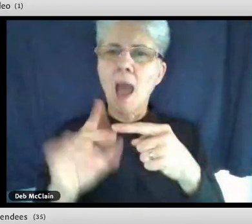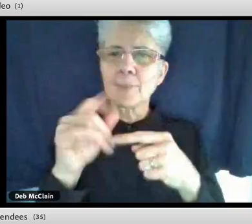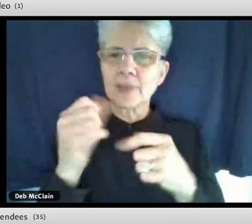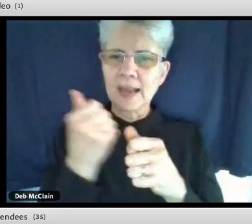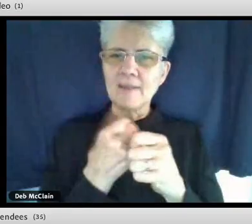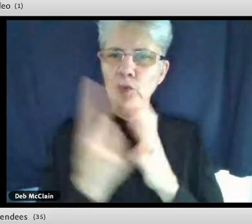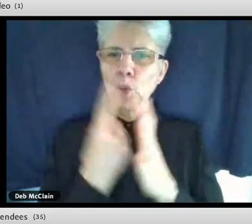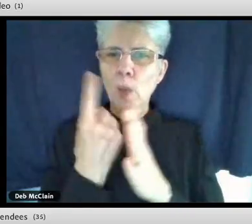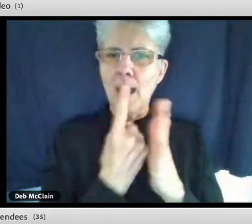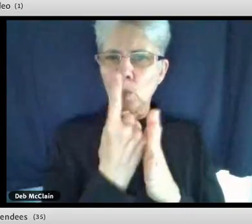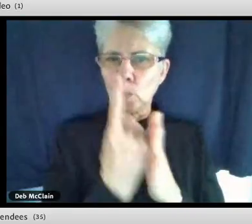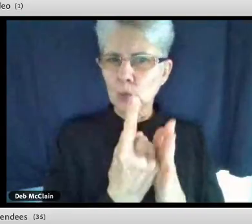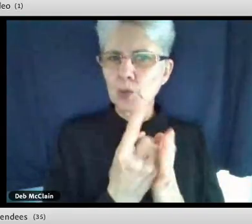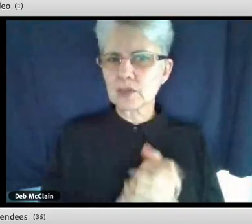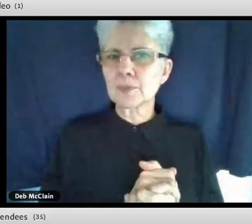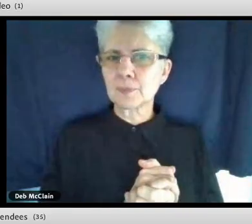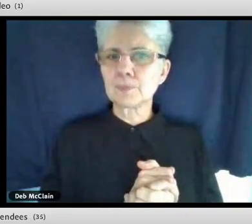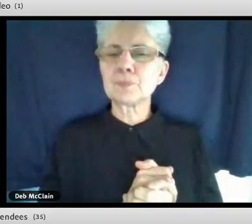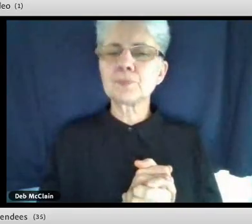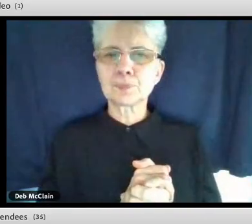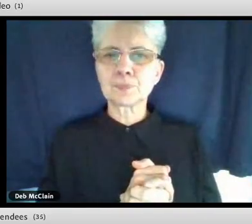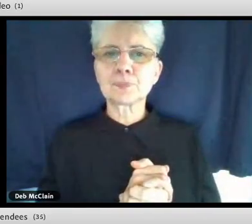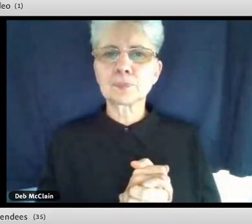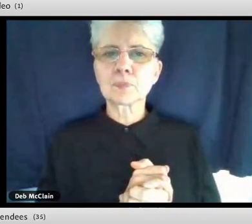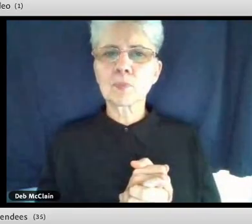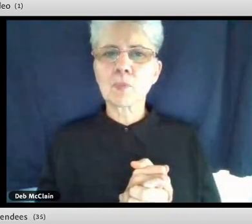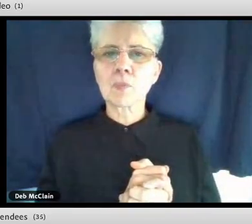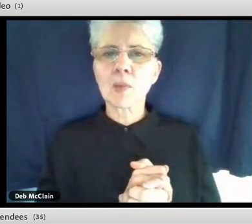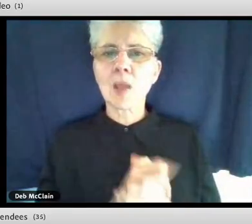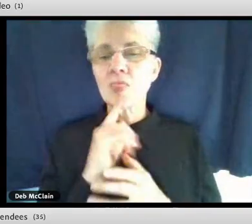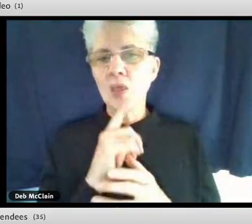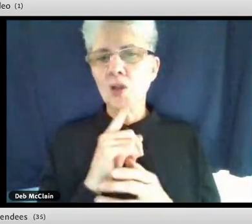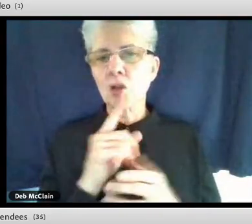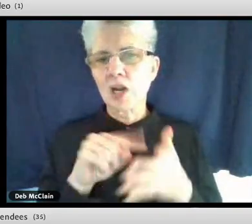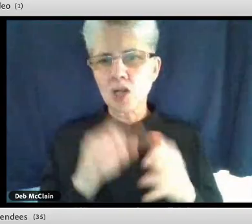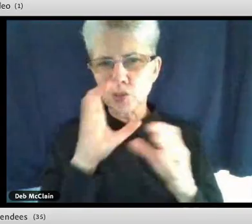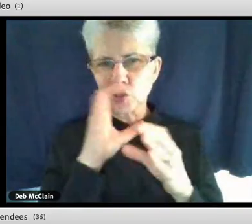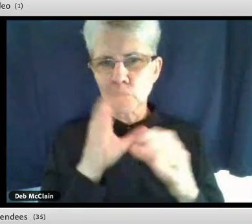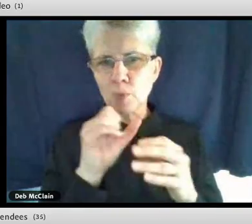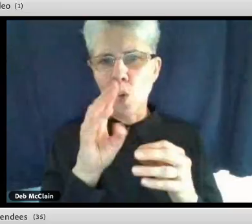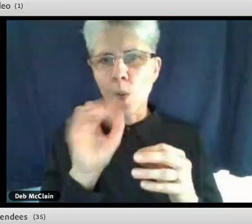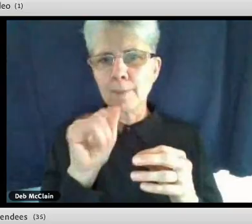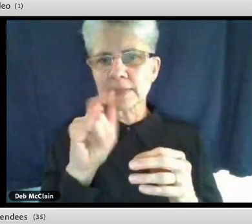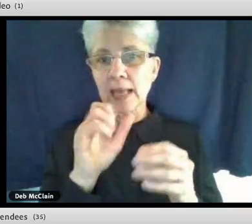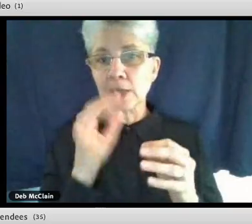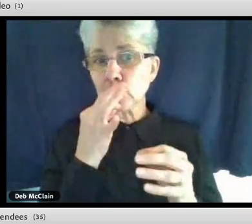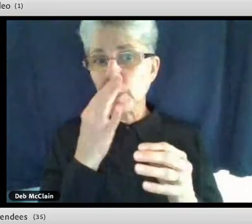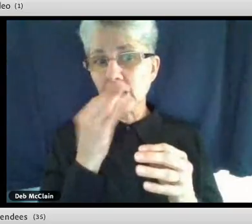It's updated every few hours. They're going to launch a searchable website soon, hopefully, because it's kind of a spreadsheet-based thing